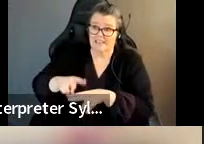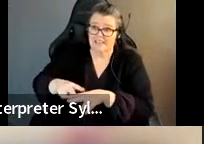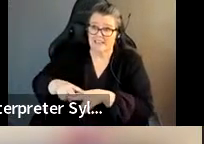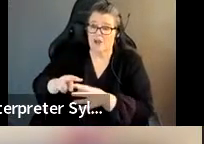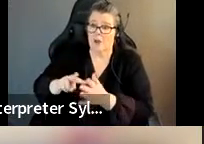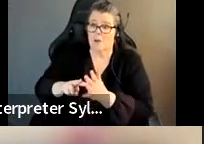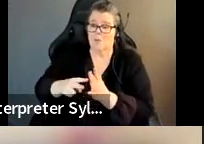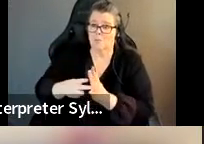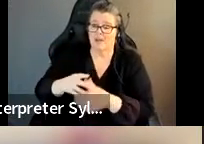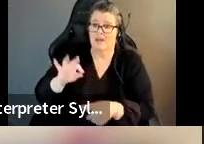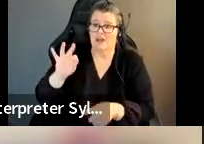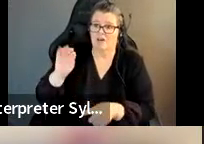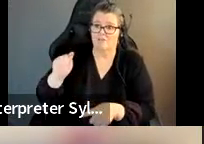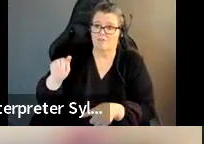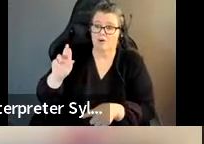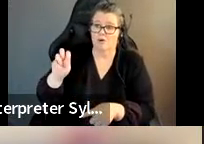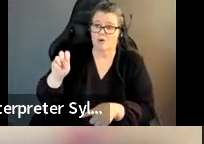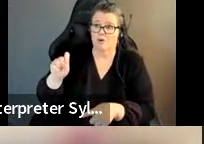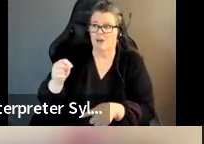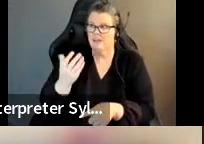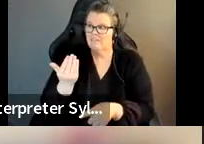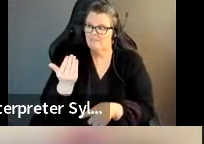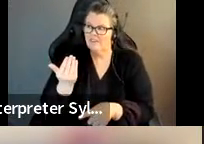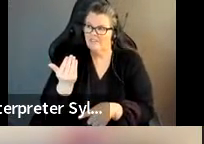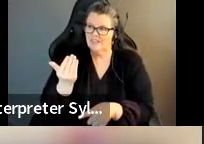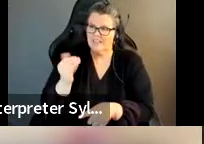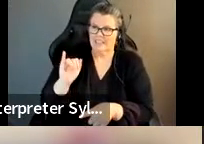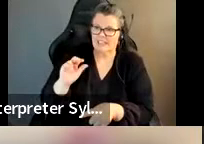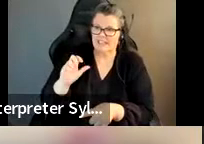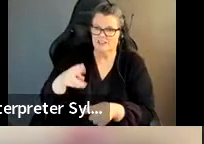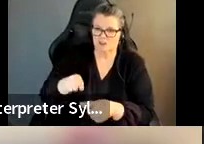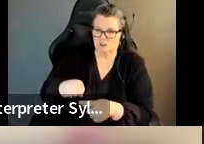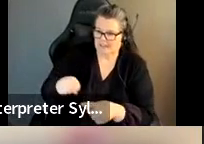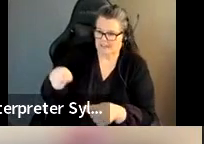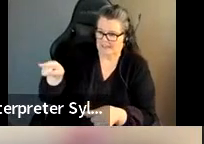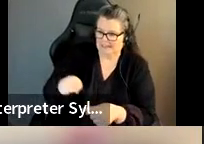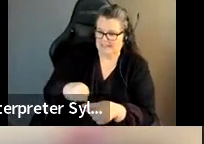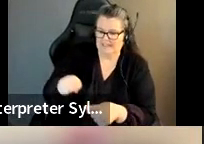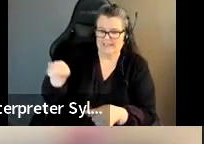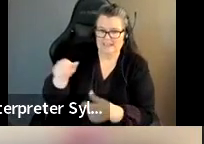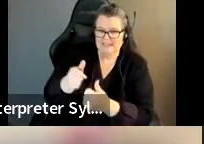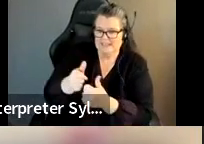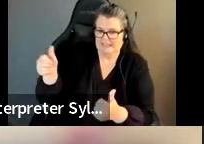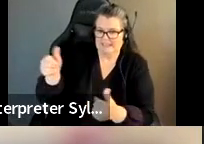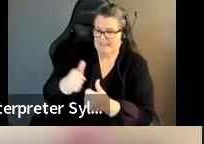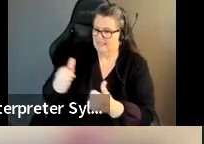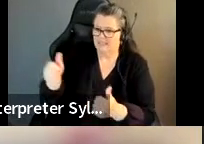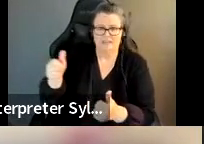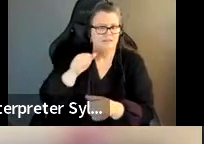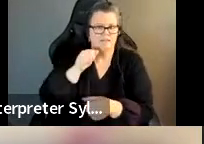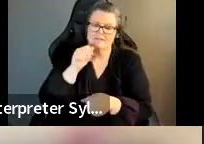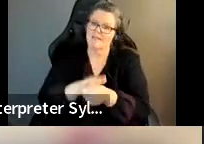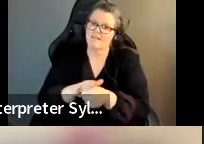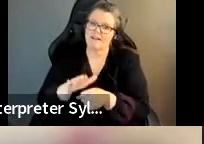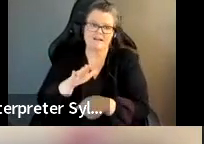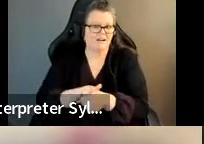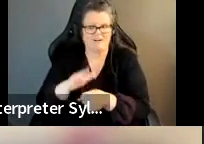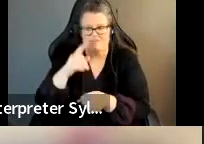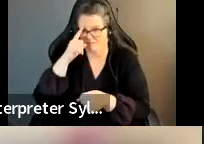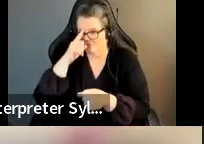and the foot rest. And, that distance is far too small to be comfortable for most patients.